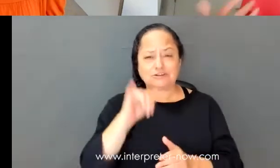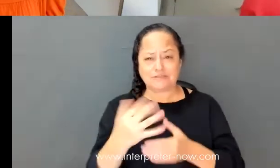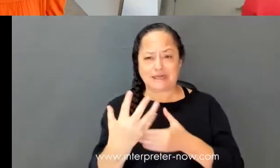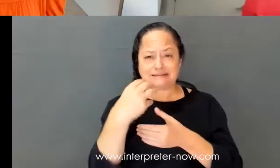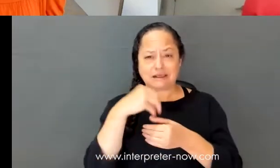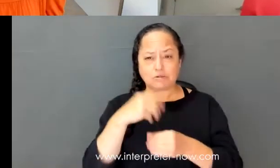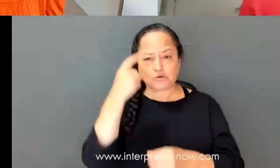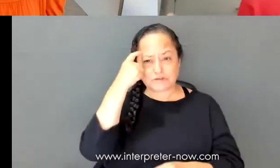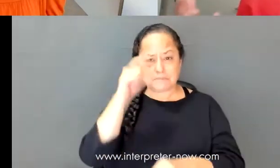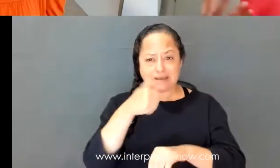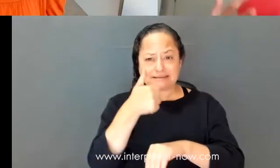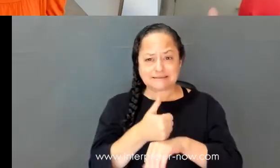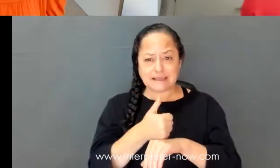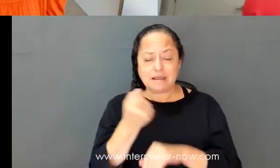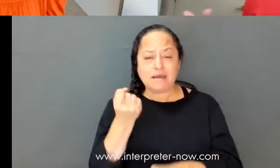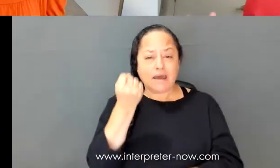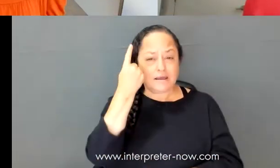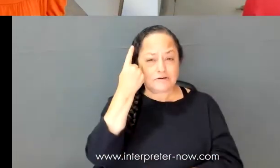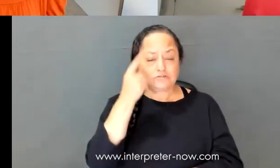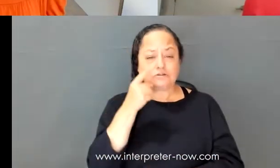It understands that you might be pre-conditioned.